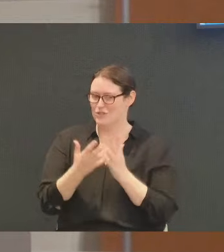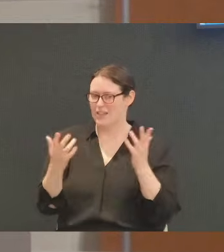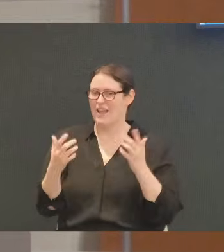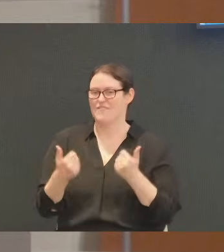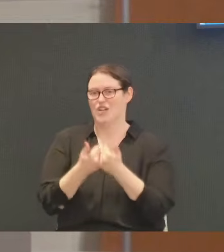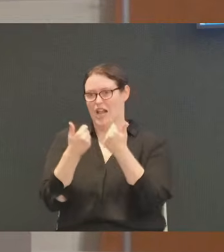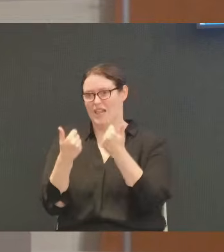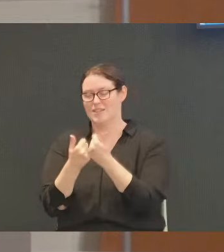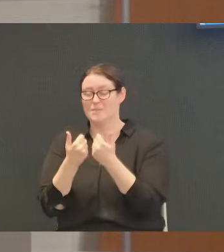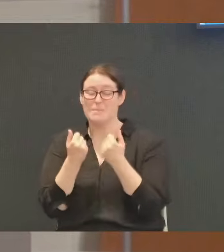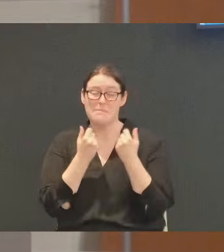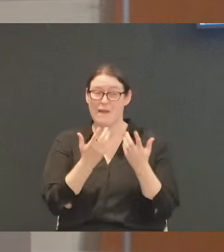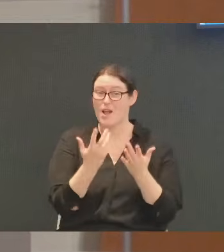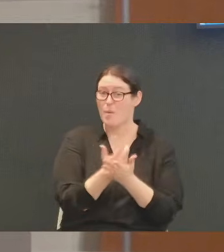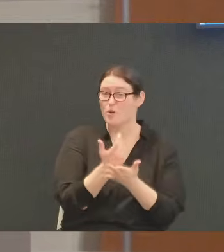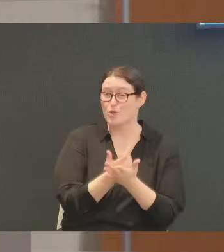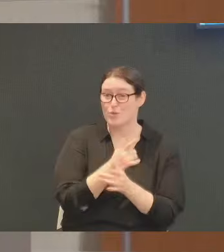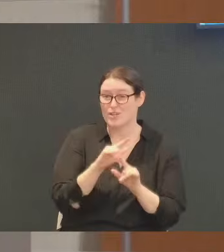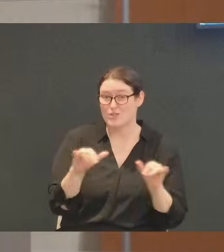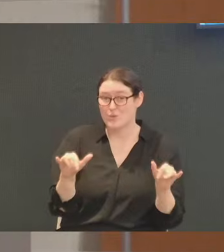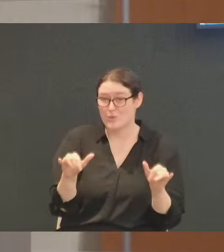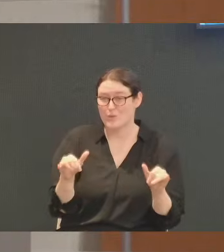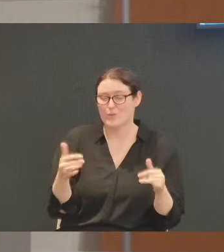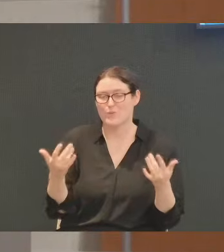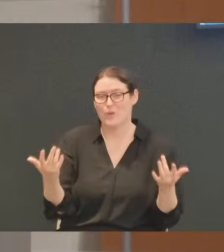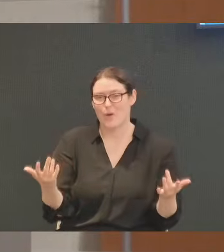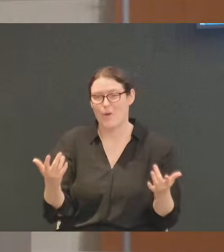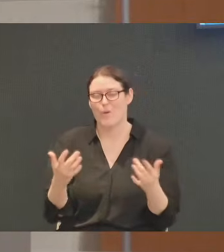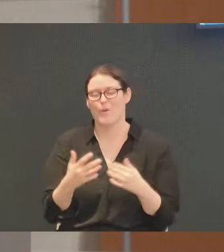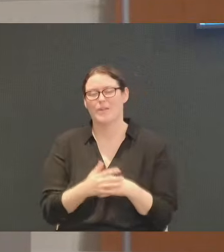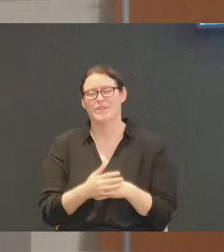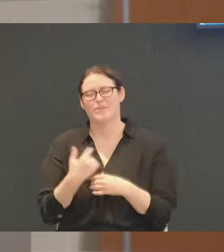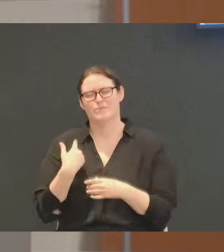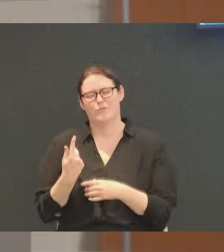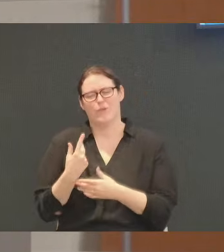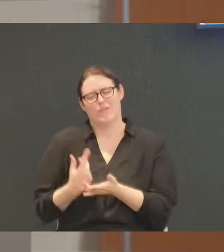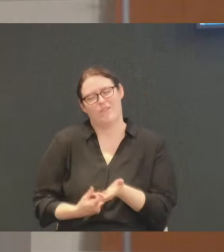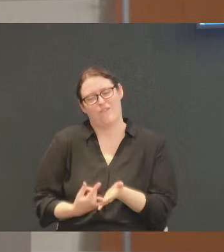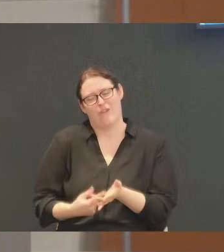a lot of opportunities here. And I think we we've had a conversation as well about some of those